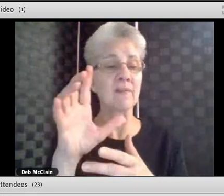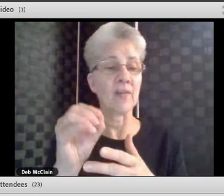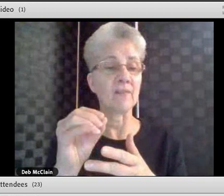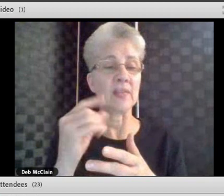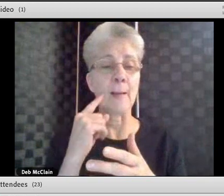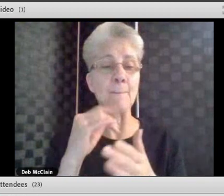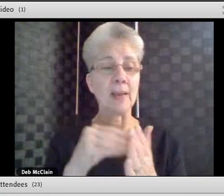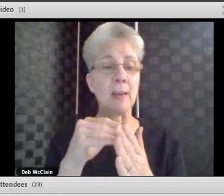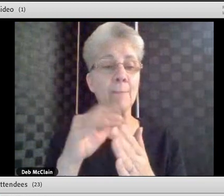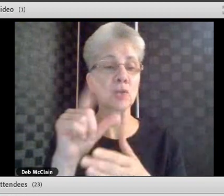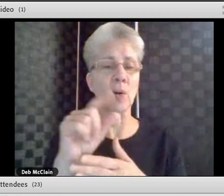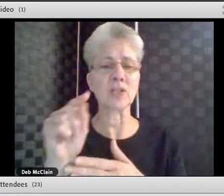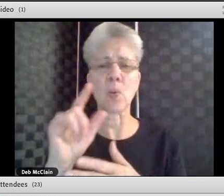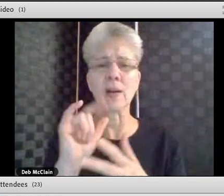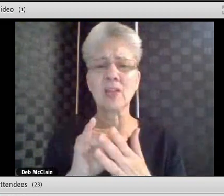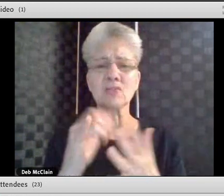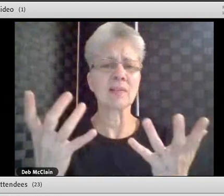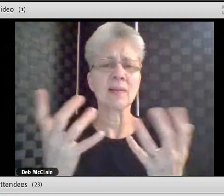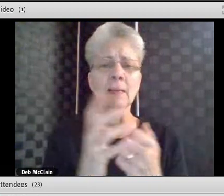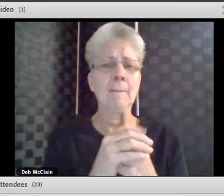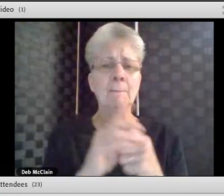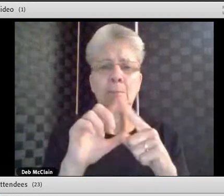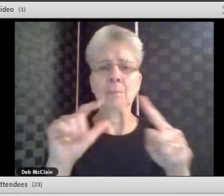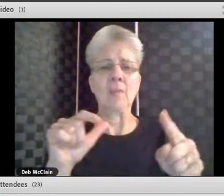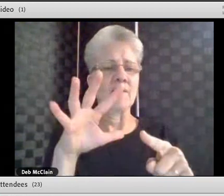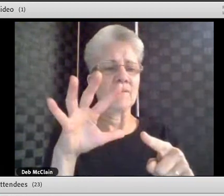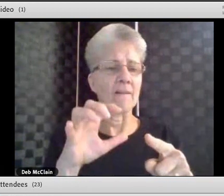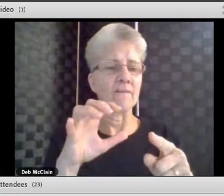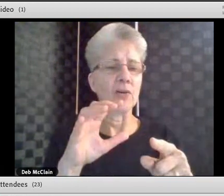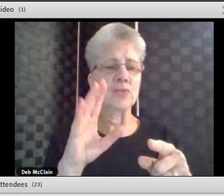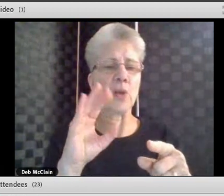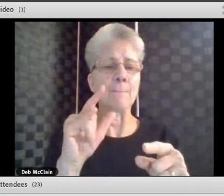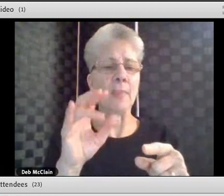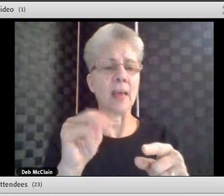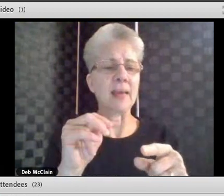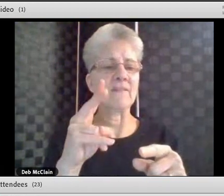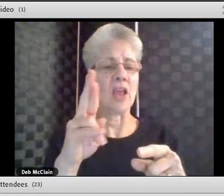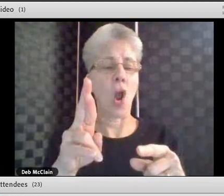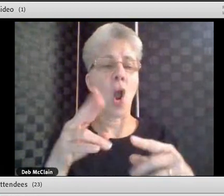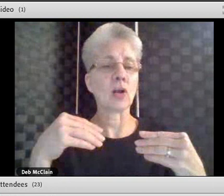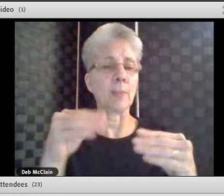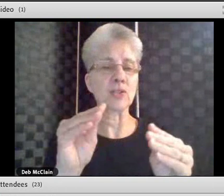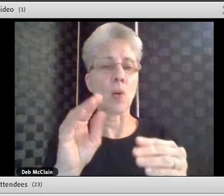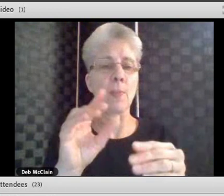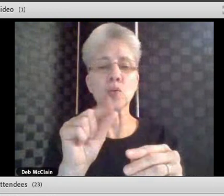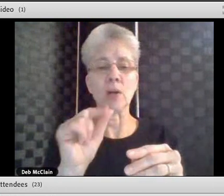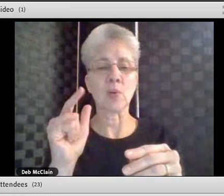You know, there's 500 million VR headsets could be sold by 2025, so just imagine that.